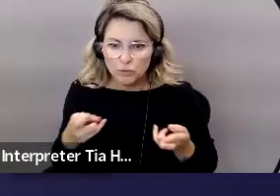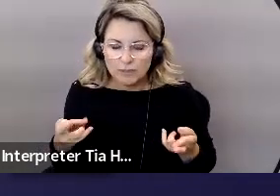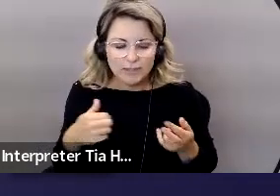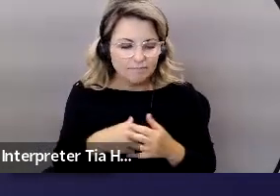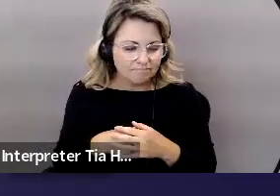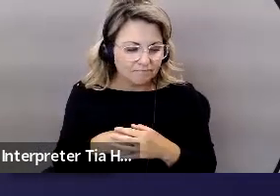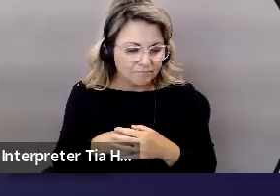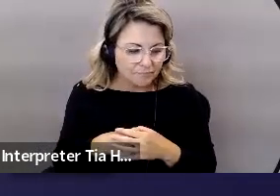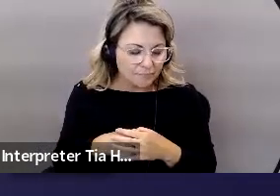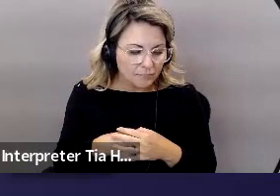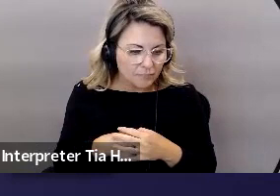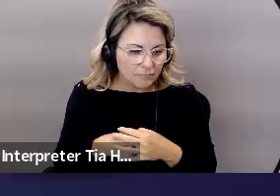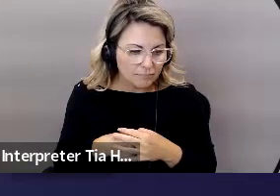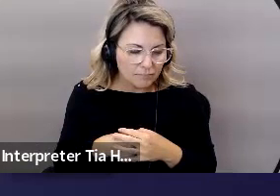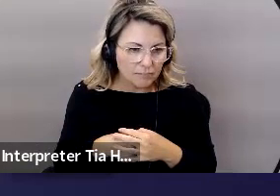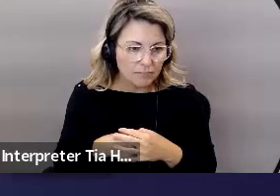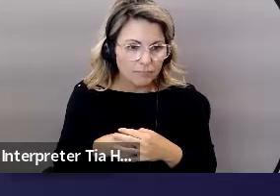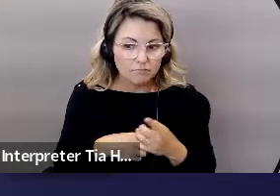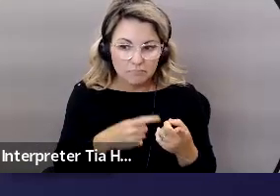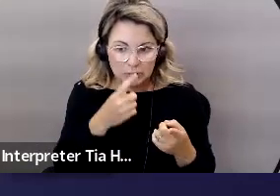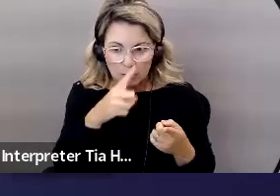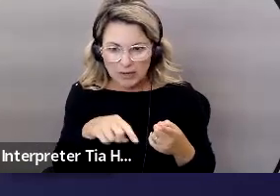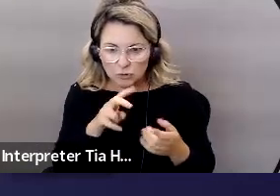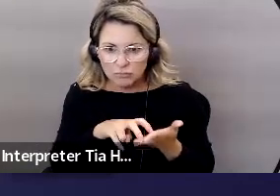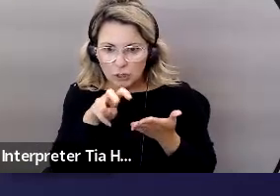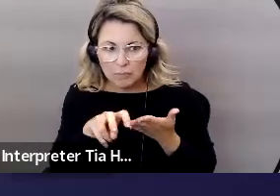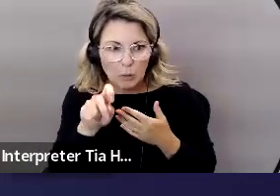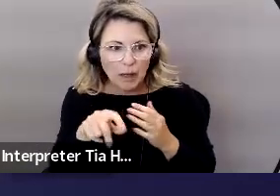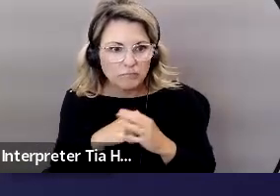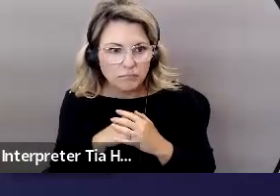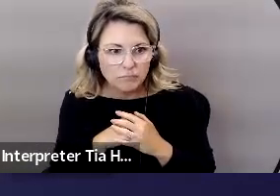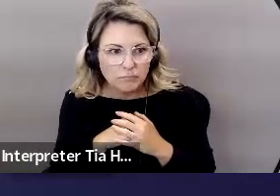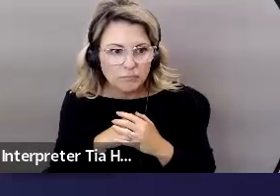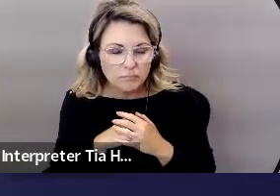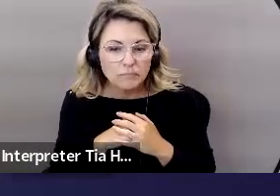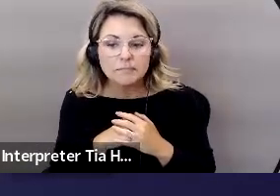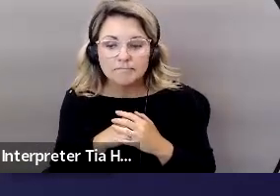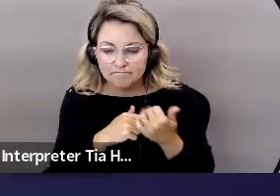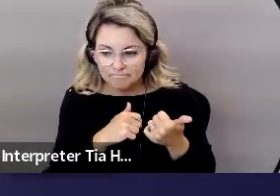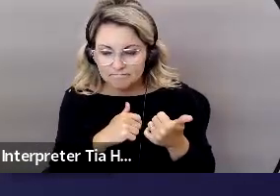organizational capacity, if you don't mind. And we'll hear from everyone on one. This is often the